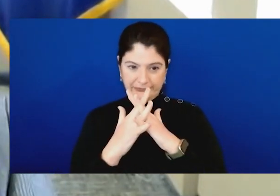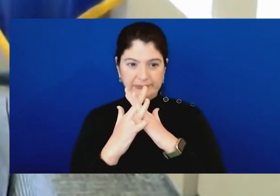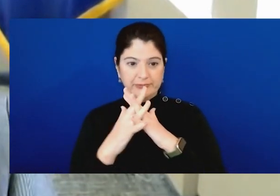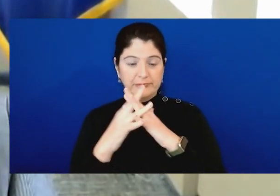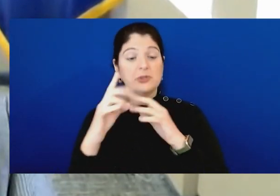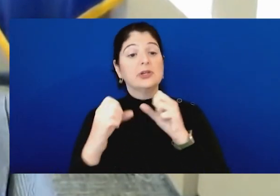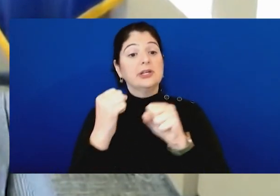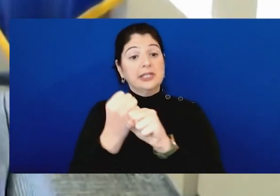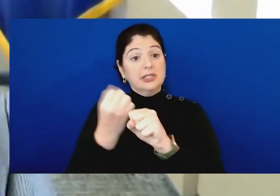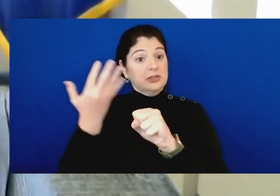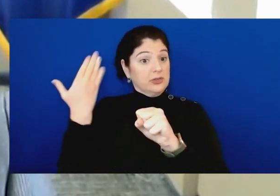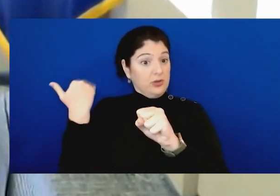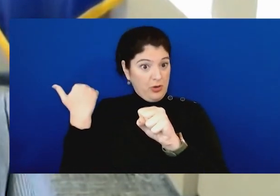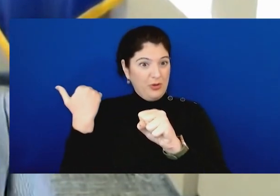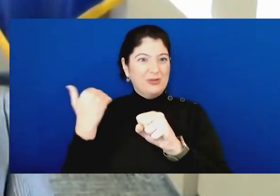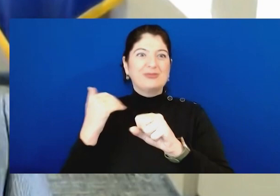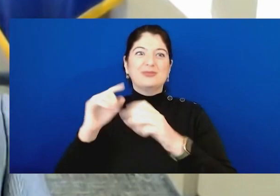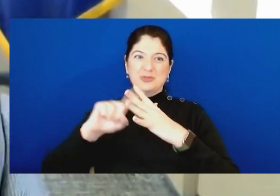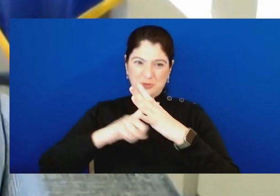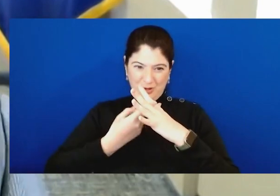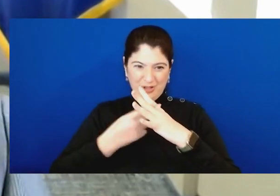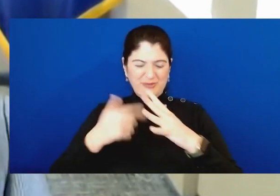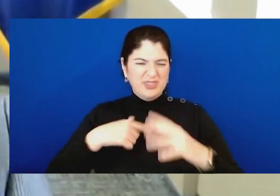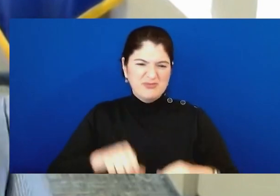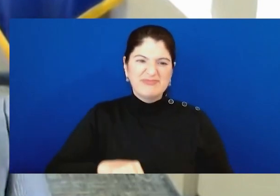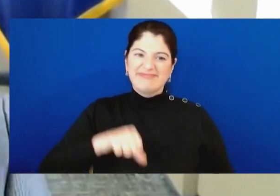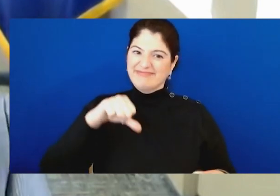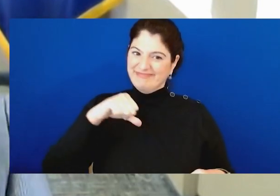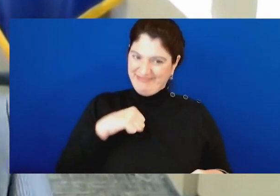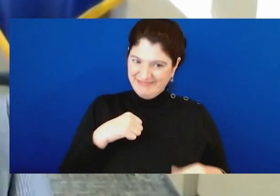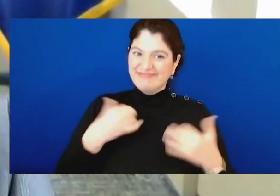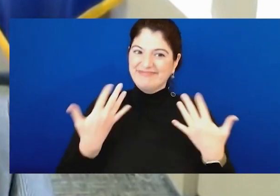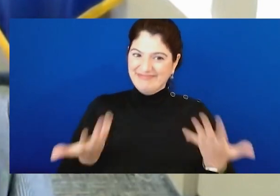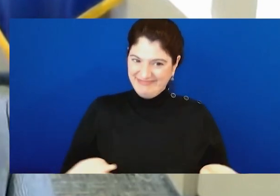I am proud to stand here before you and reaffirm Governor Hochul’s